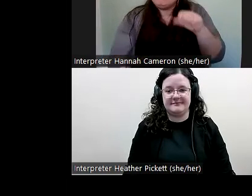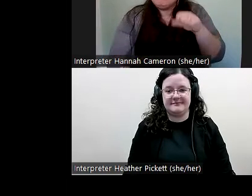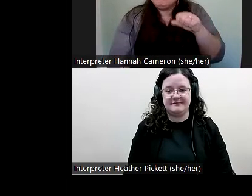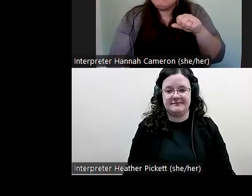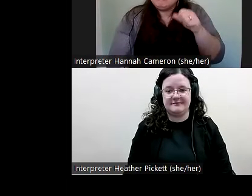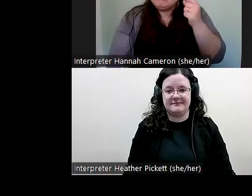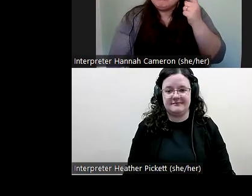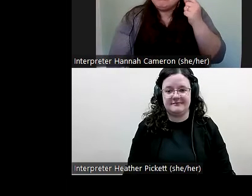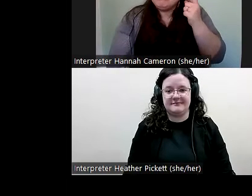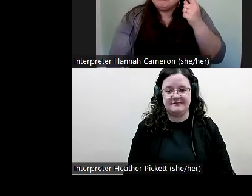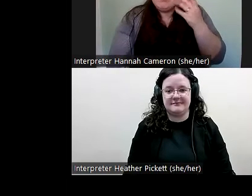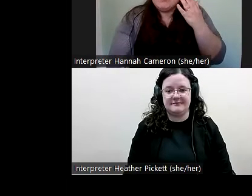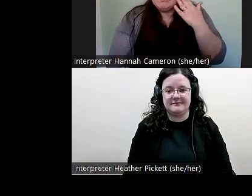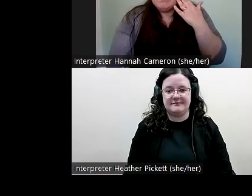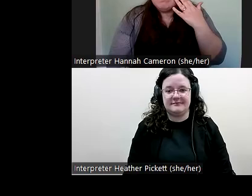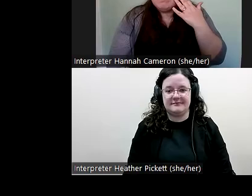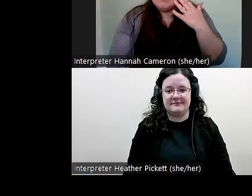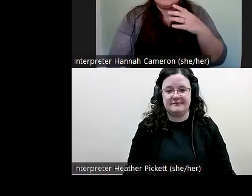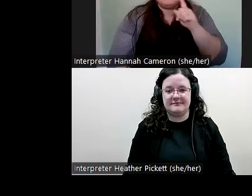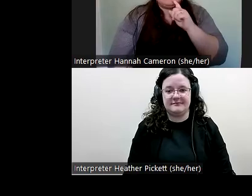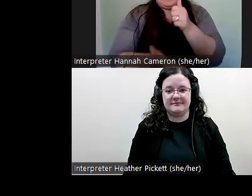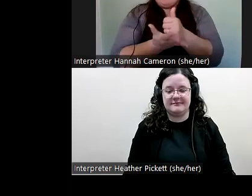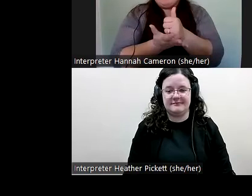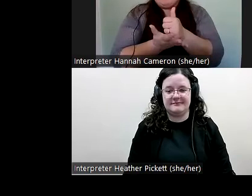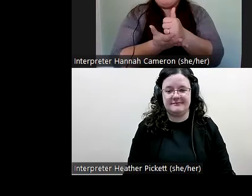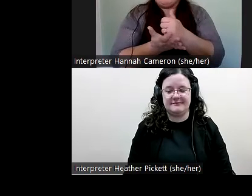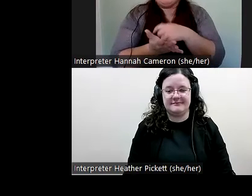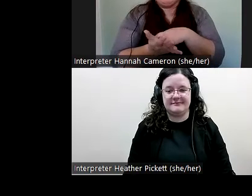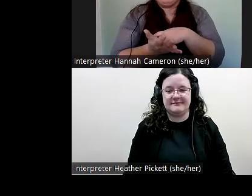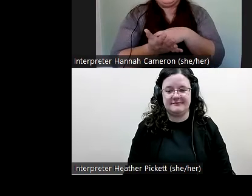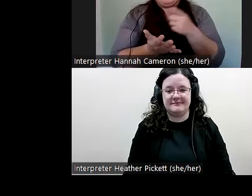on with you and so it's really helpful to have someone be like oh yeah that happened to me too